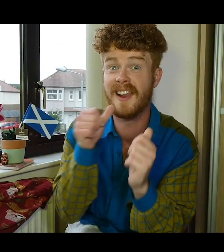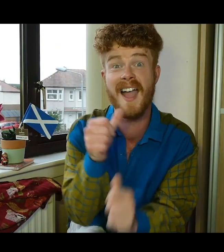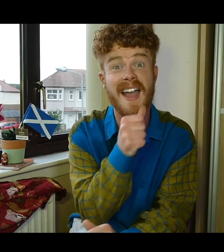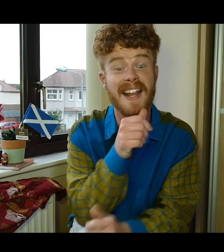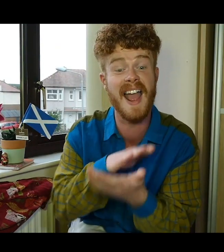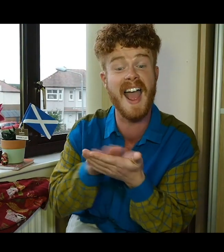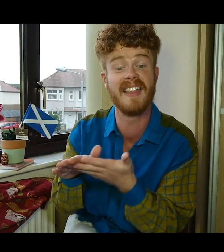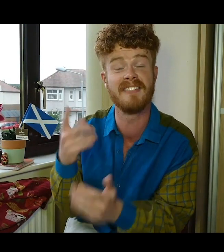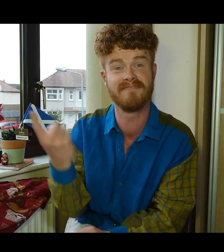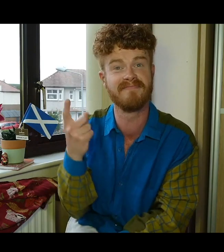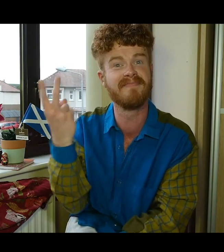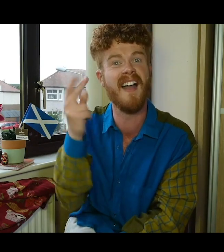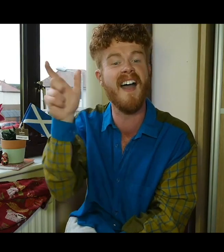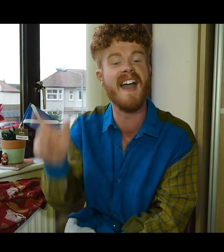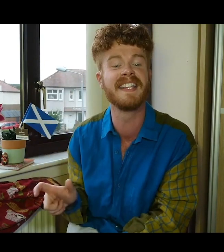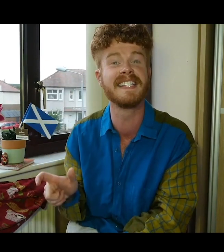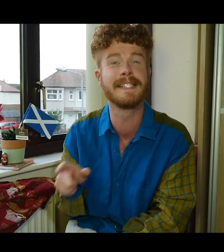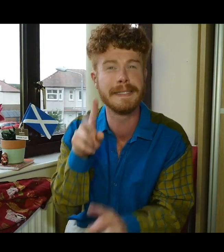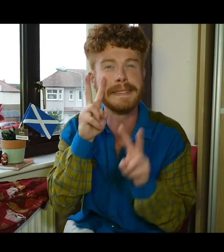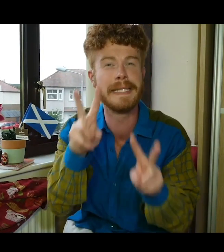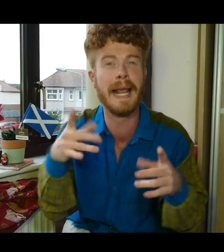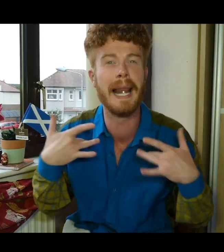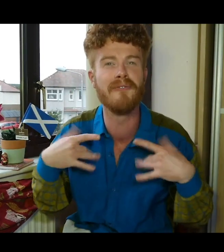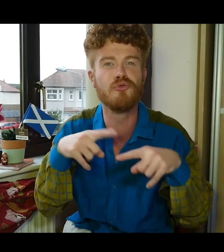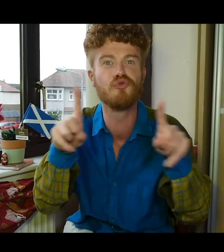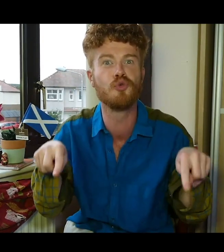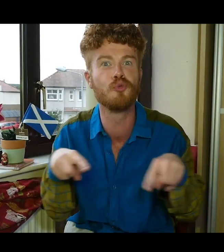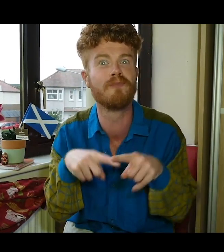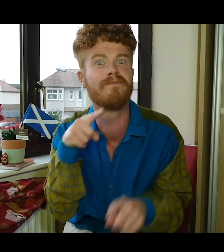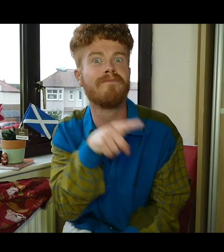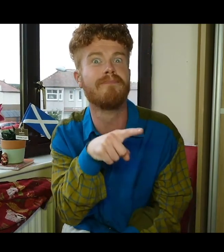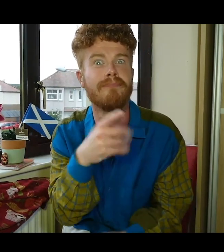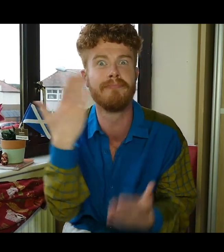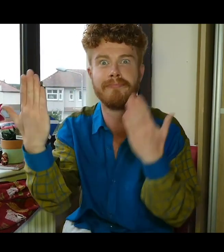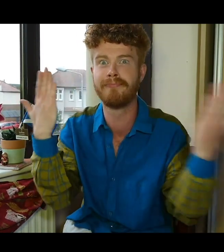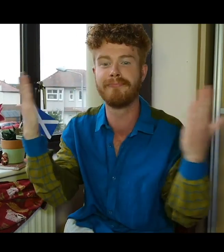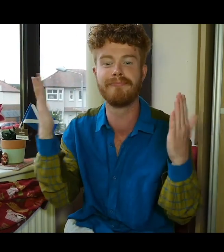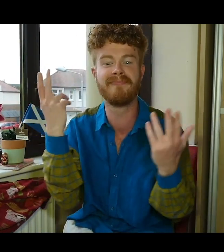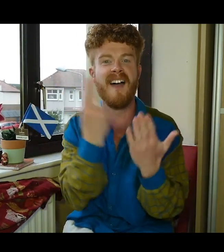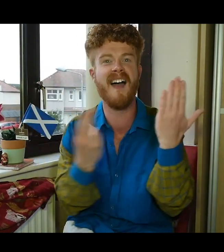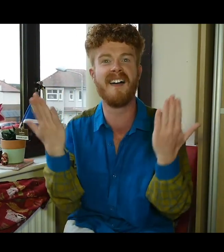My Auntie Heather is an artist but not like the kind of art you'd have in your living room wall